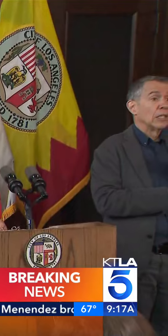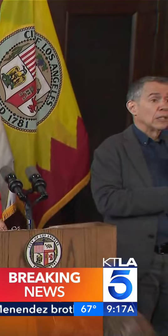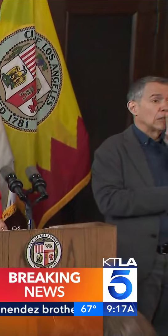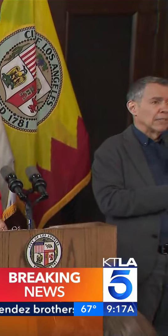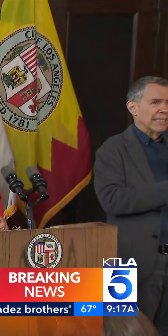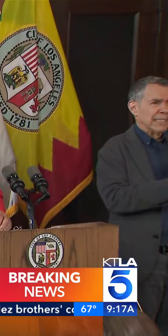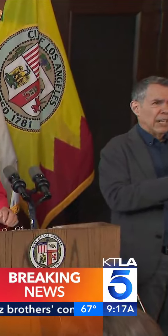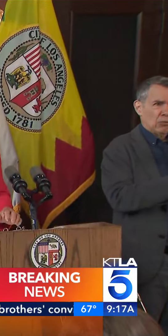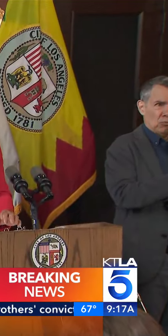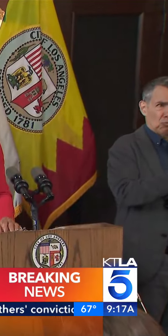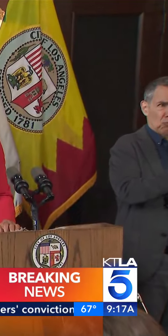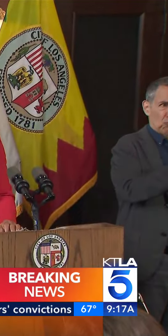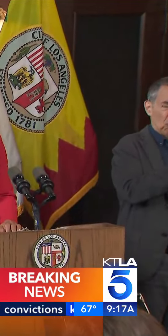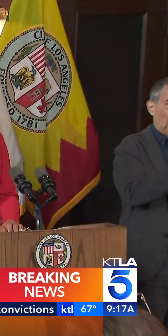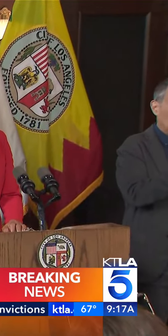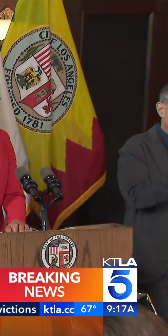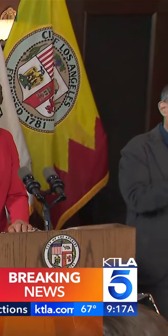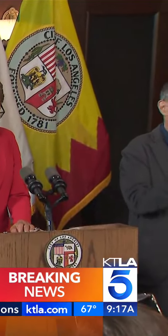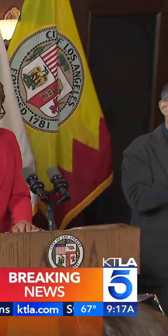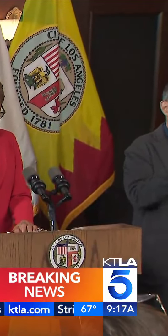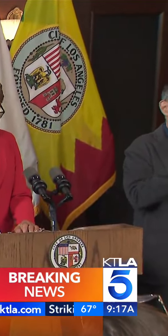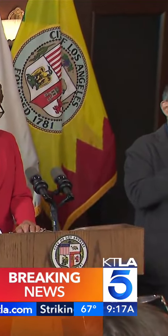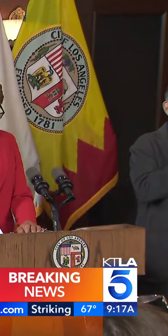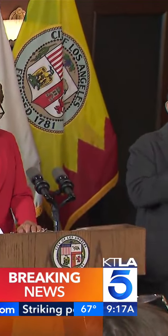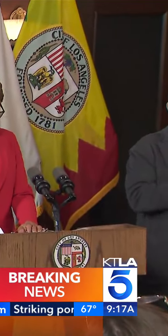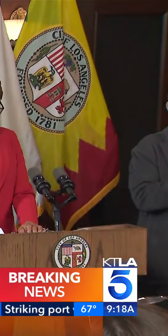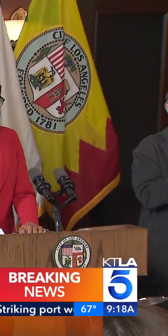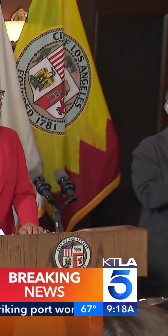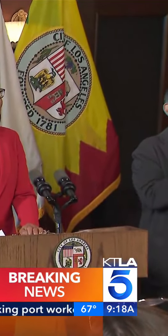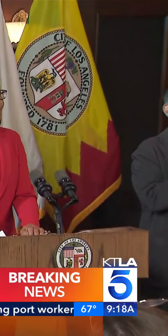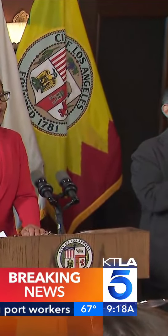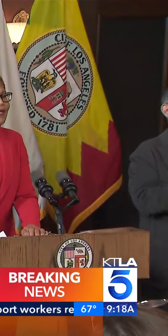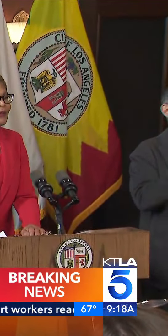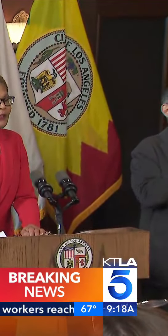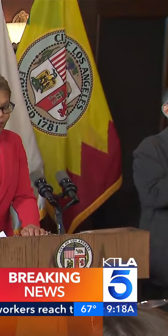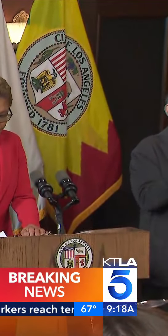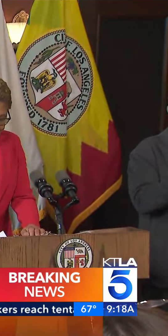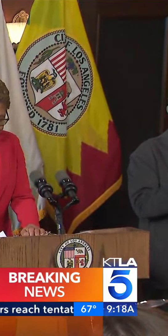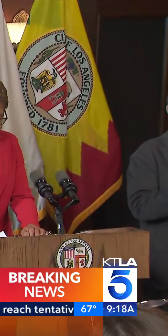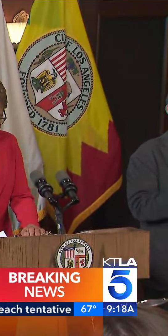BEACH AND ELECTED TO SERVE AS THE SHERIFF OF THE LA COUNTY.